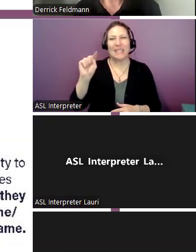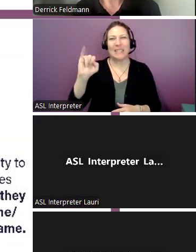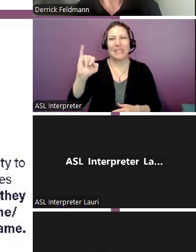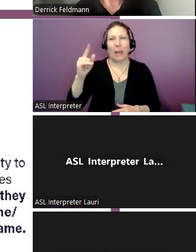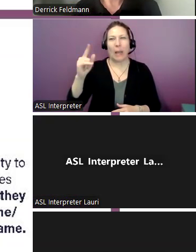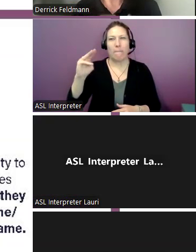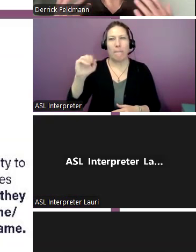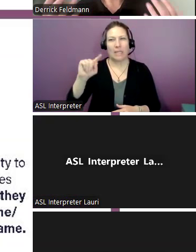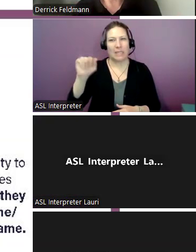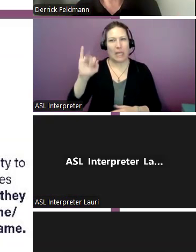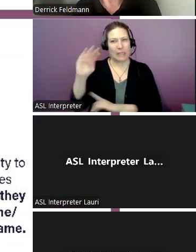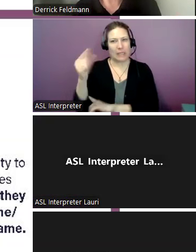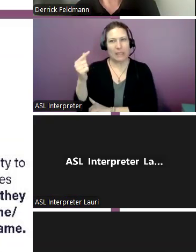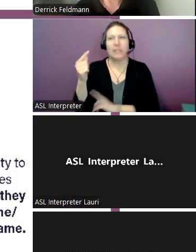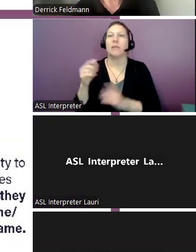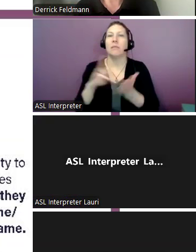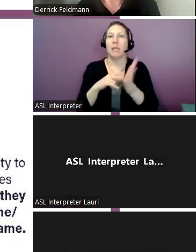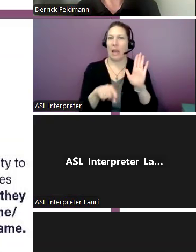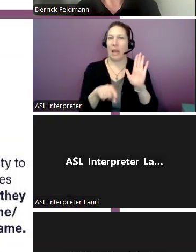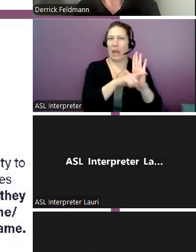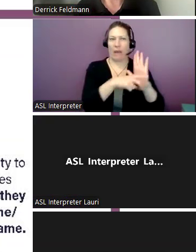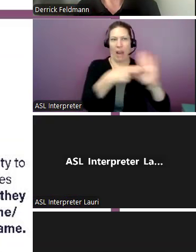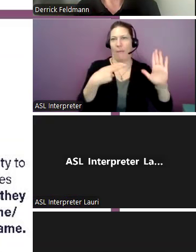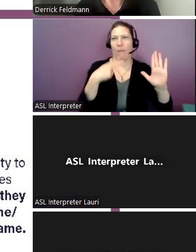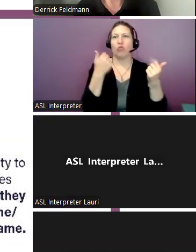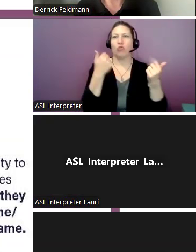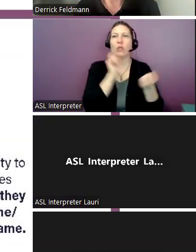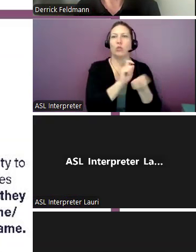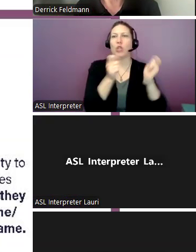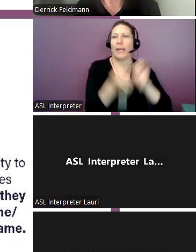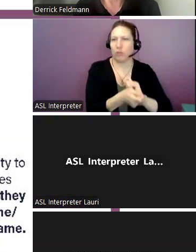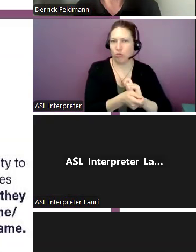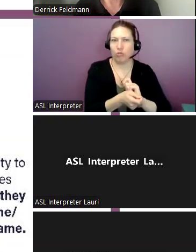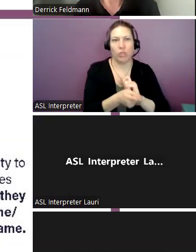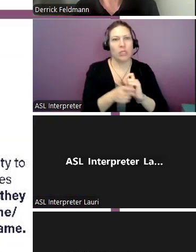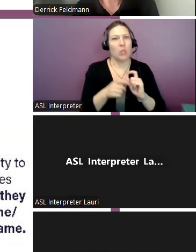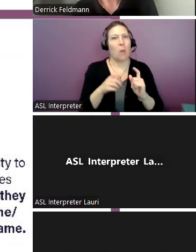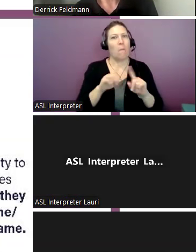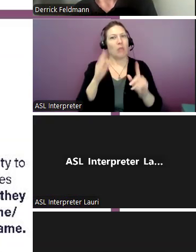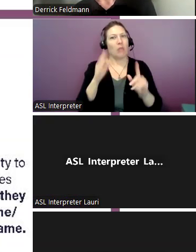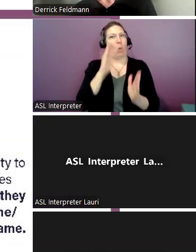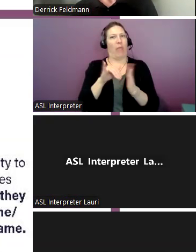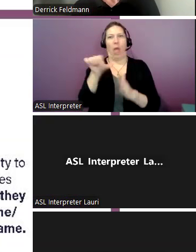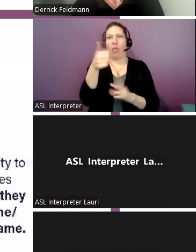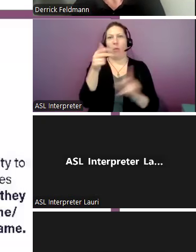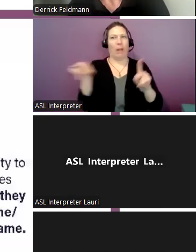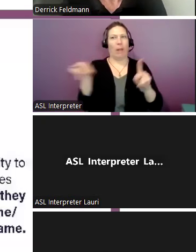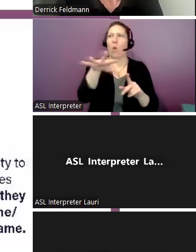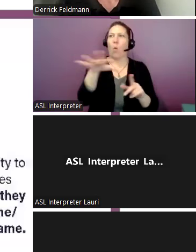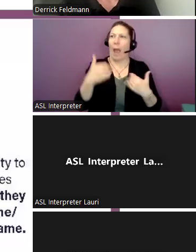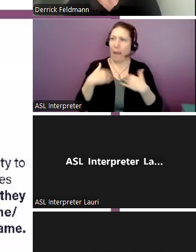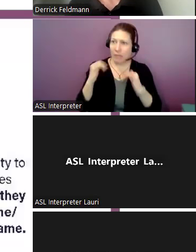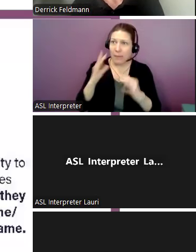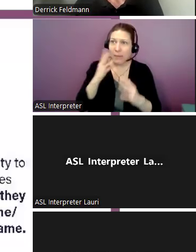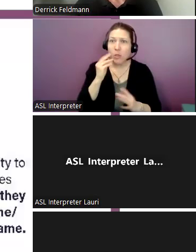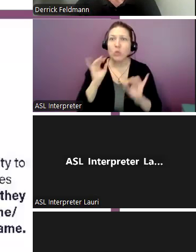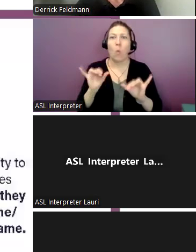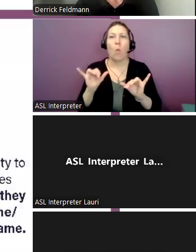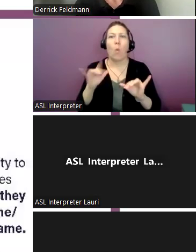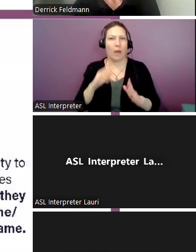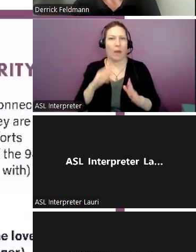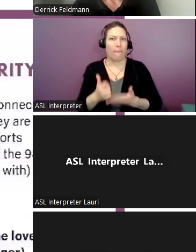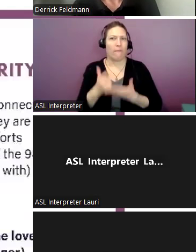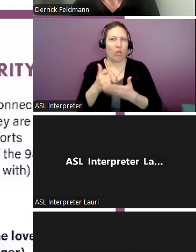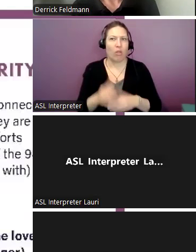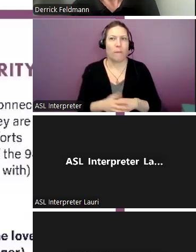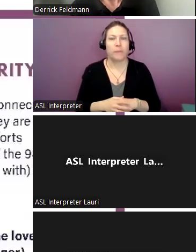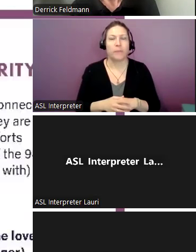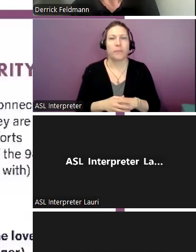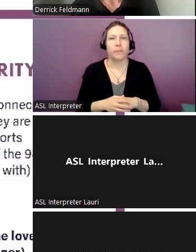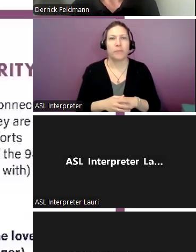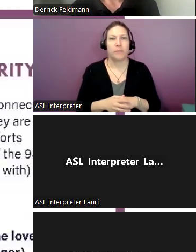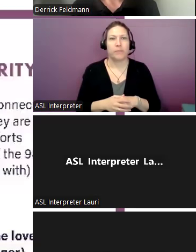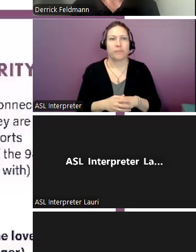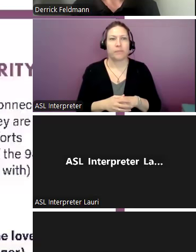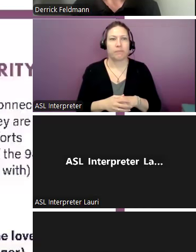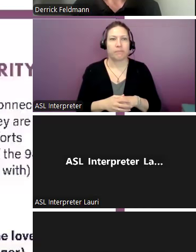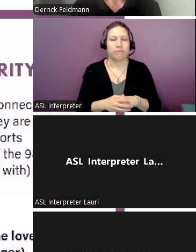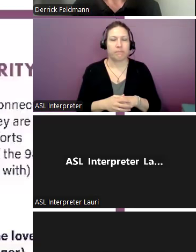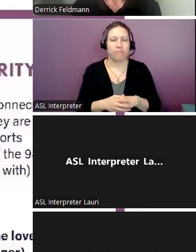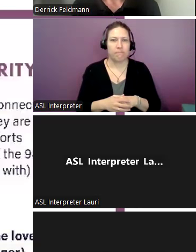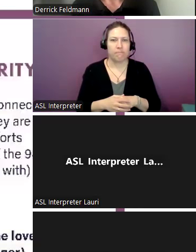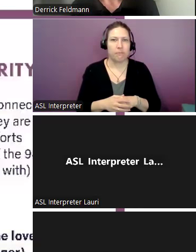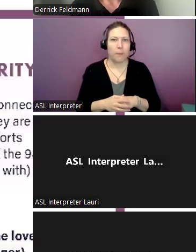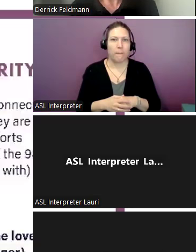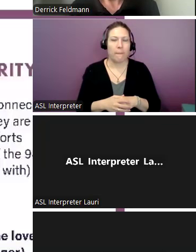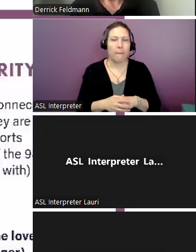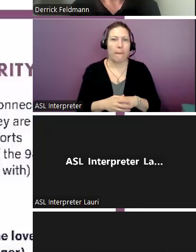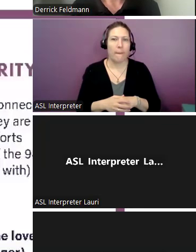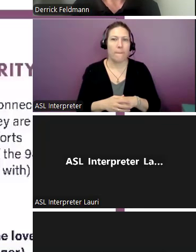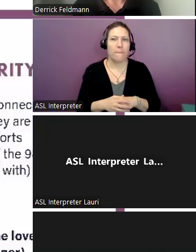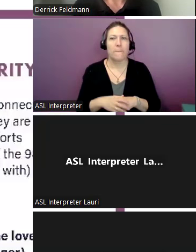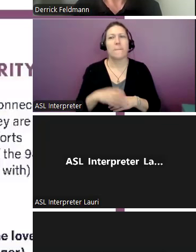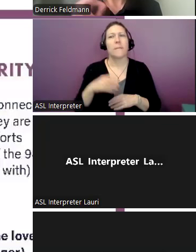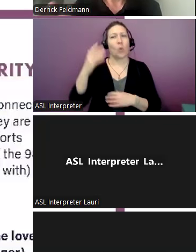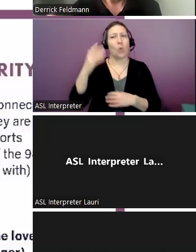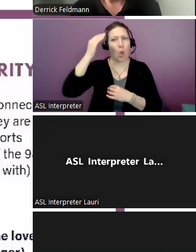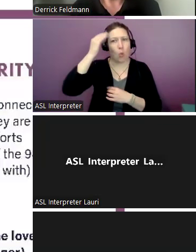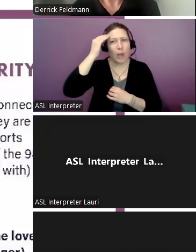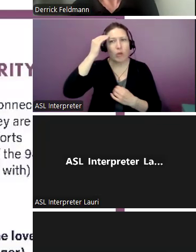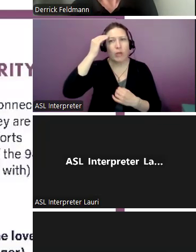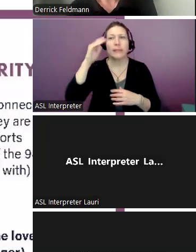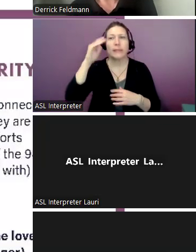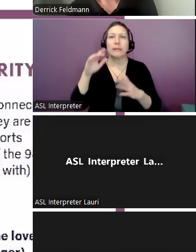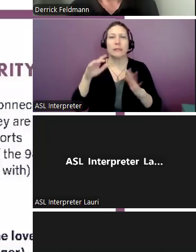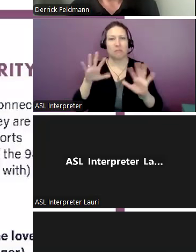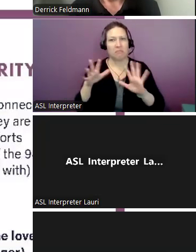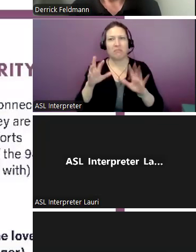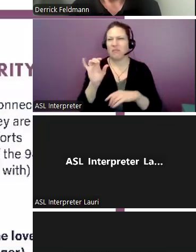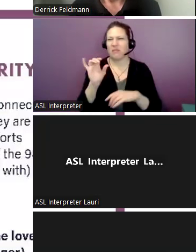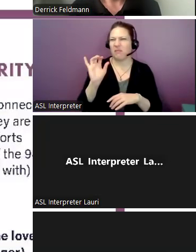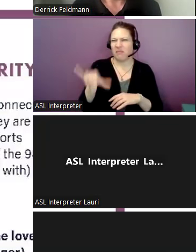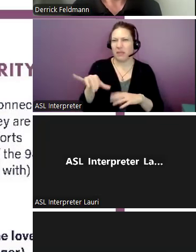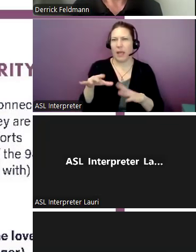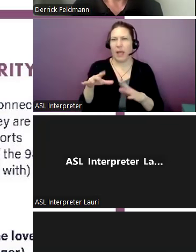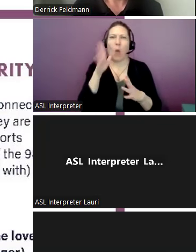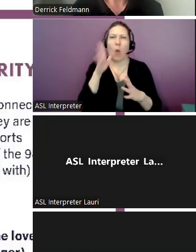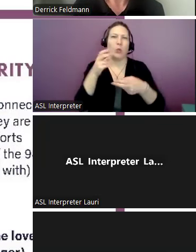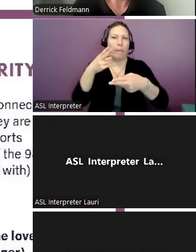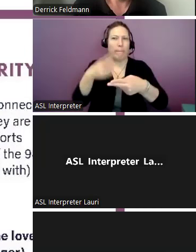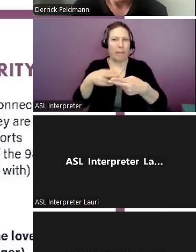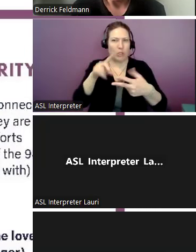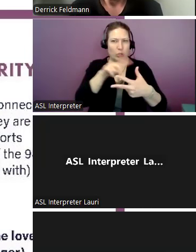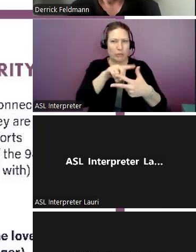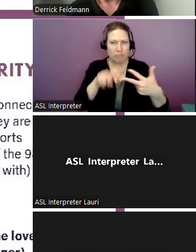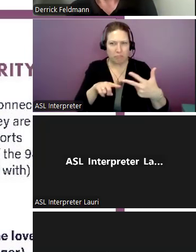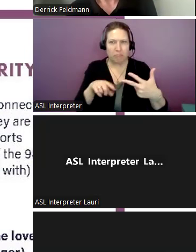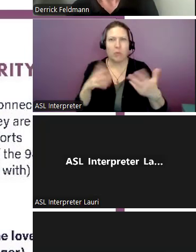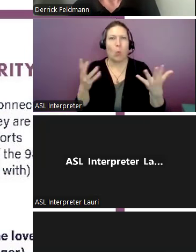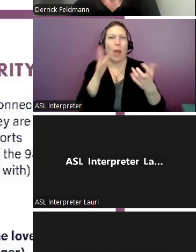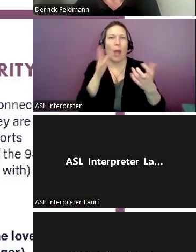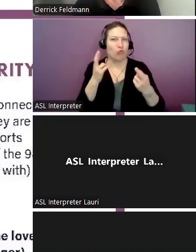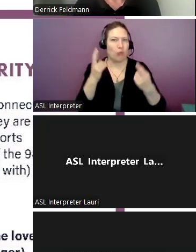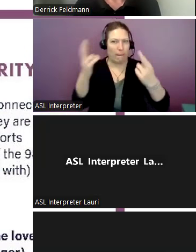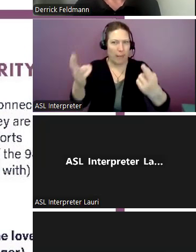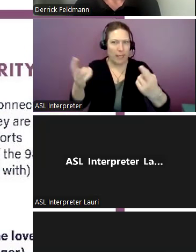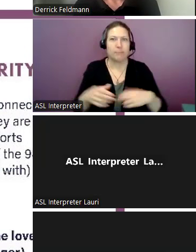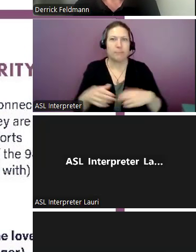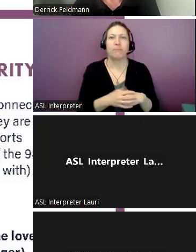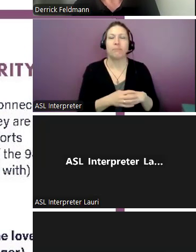So that knowing that there's loved ones and other people out there having these similar experiences too. And as you'll see on this final slides here, you know, when we're thinking about that awareness and familiarity, I would just say a couple things around sort of what I would recommend for you.